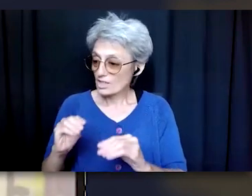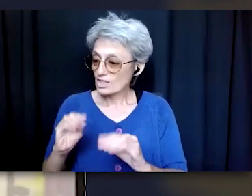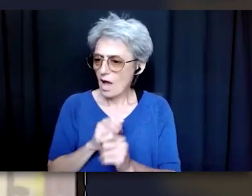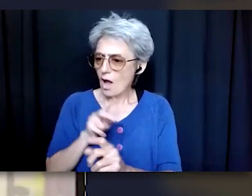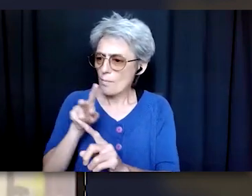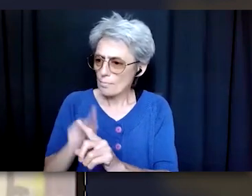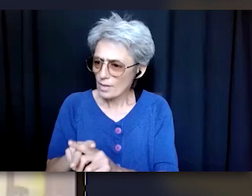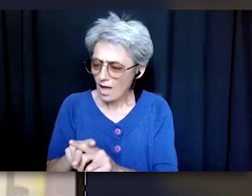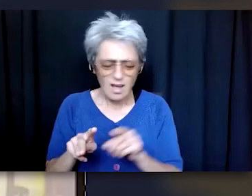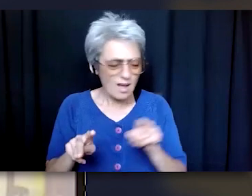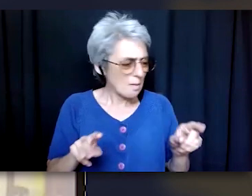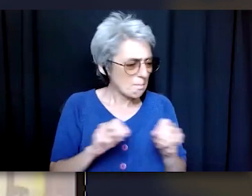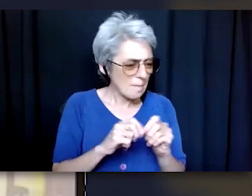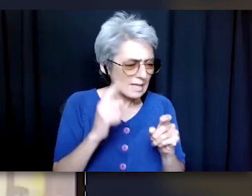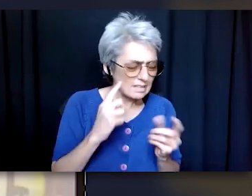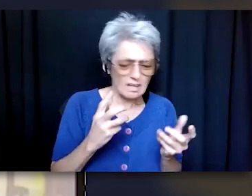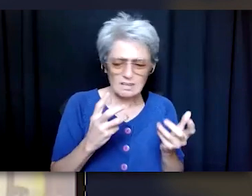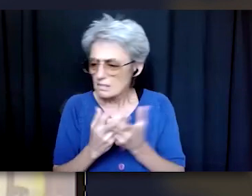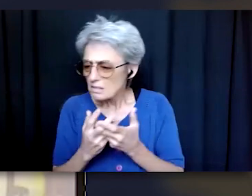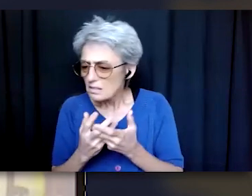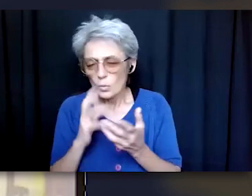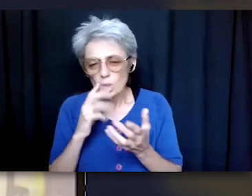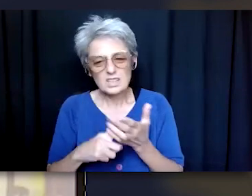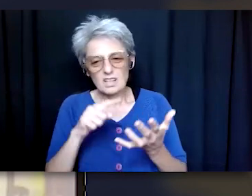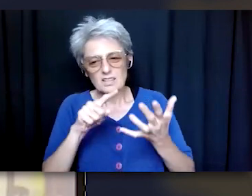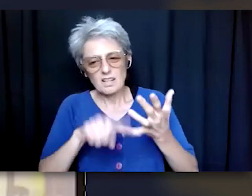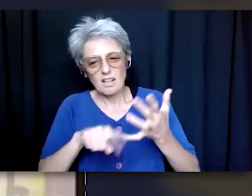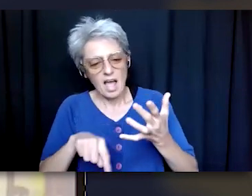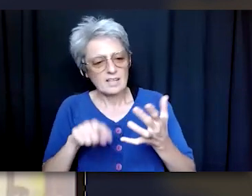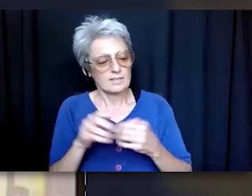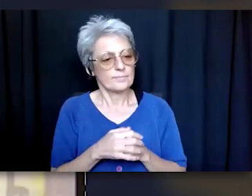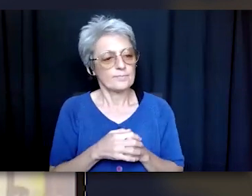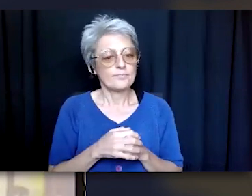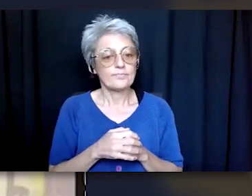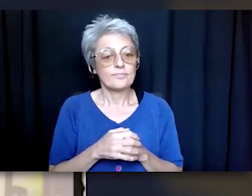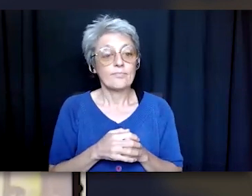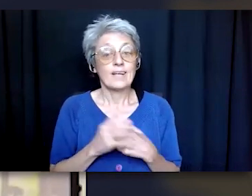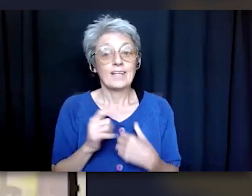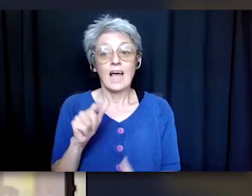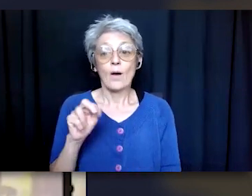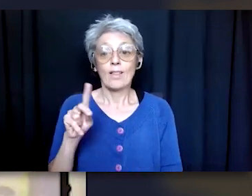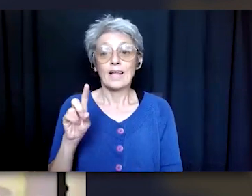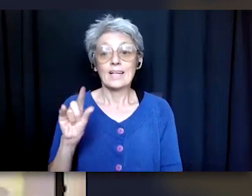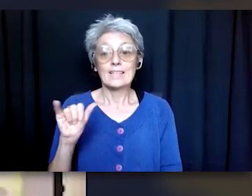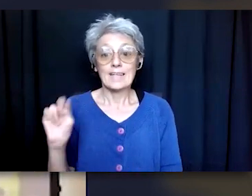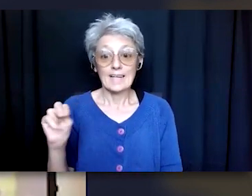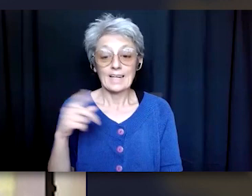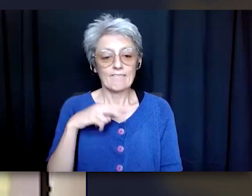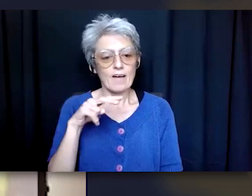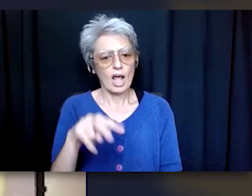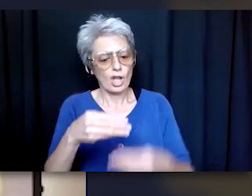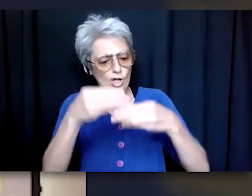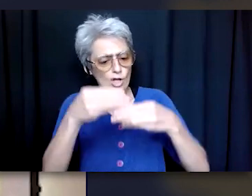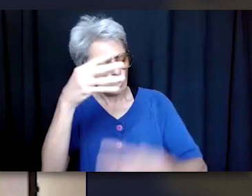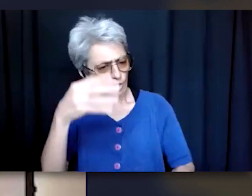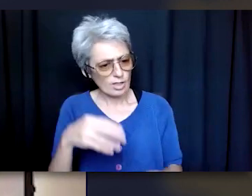the folks when I go to my LinkedIn feed right now, it’s fascinating to me because I talk about AI,